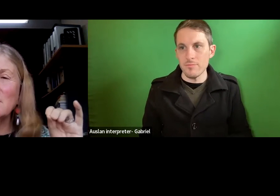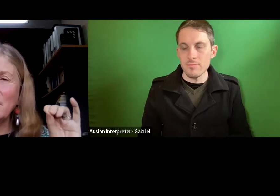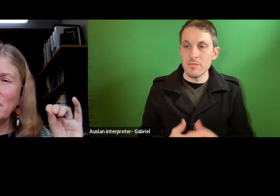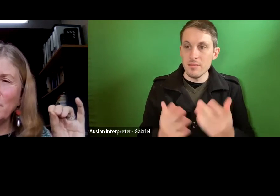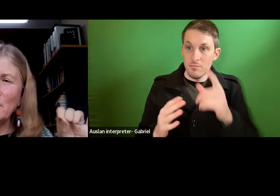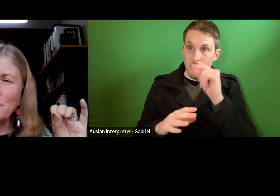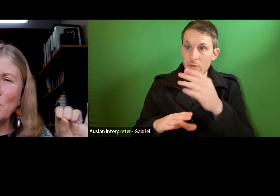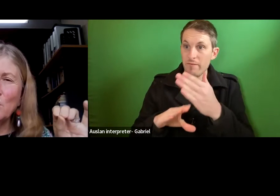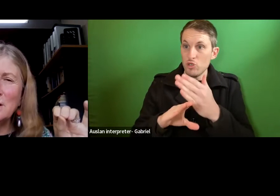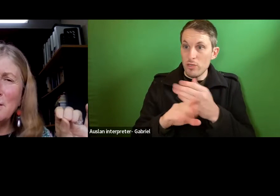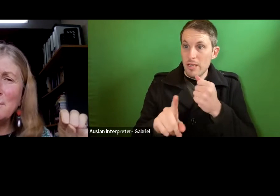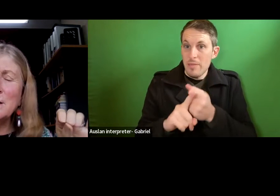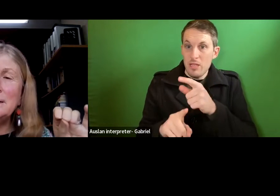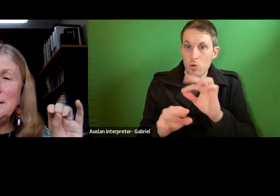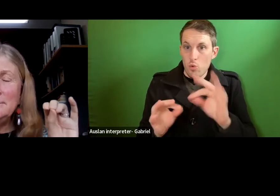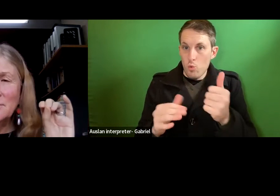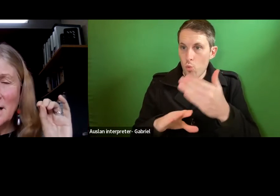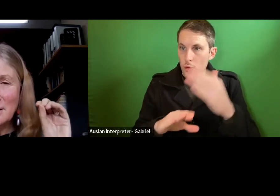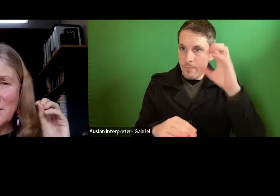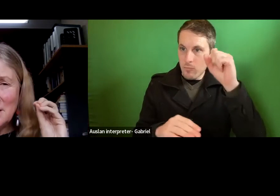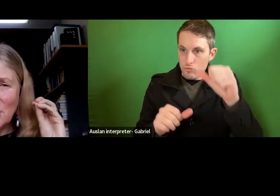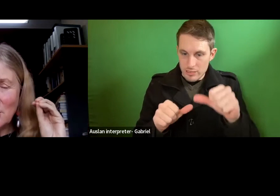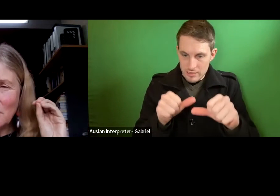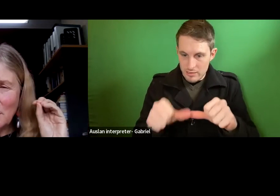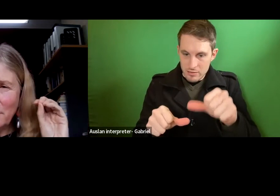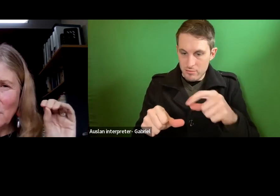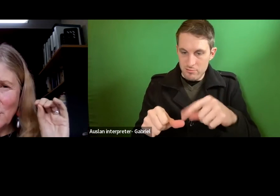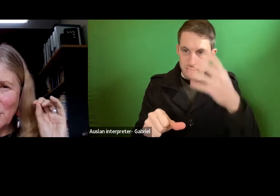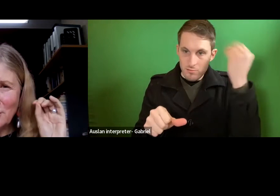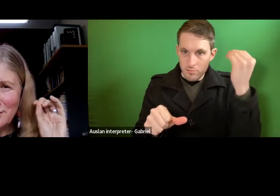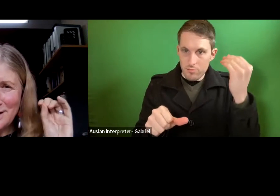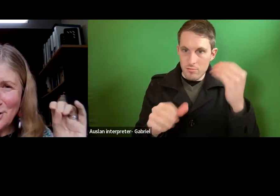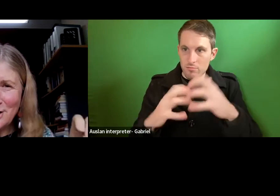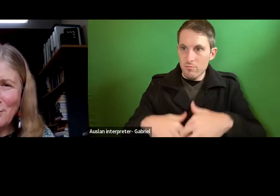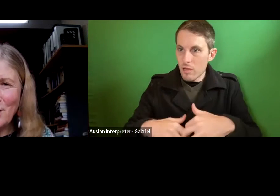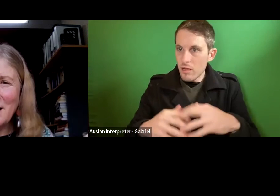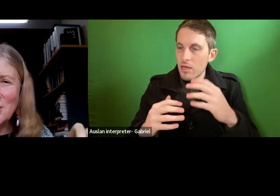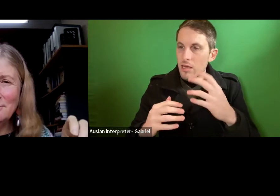of having very poor working memory is going to be felt on in comprehension,